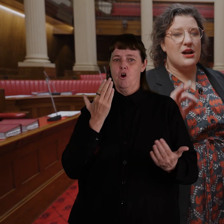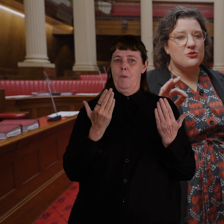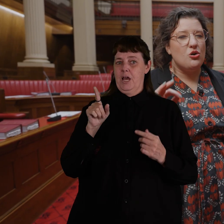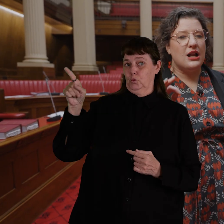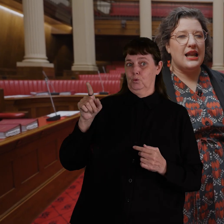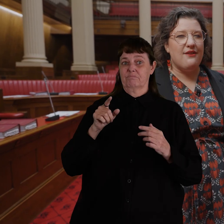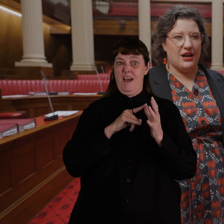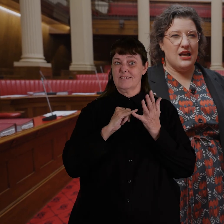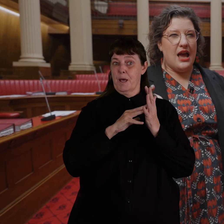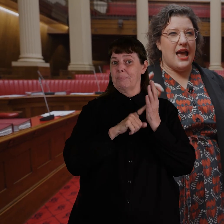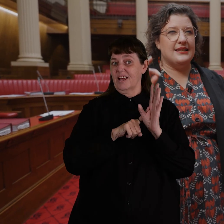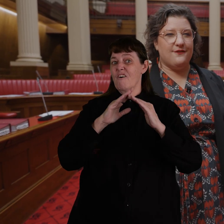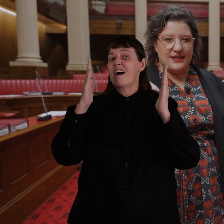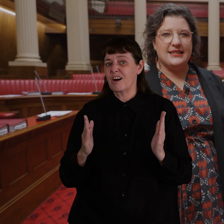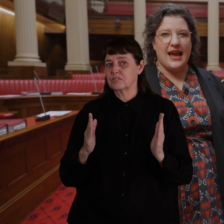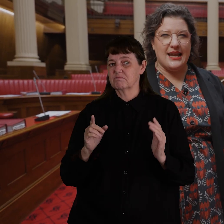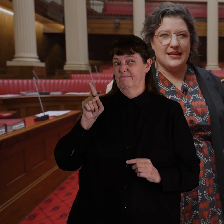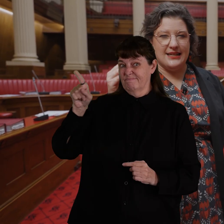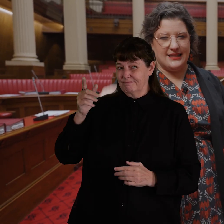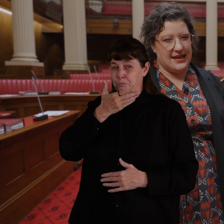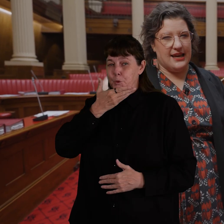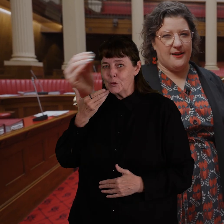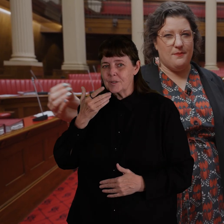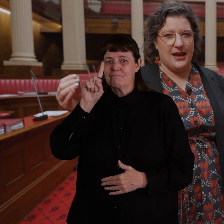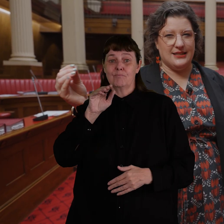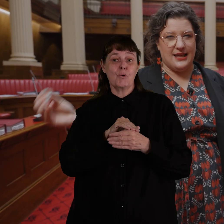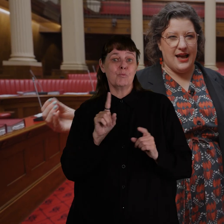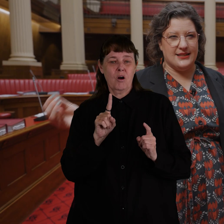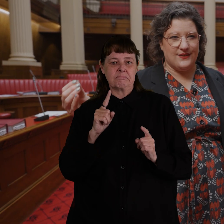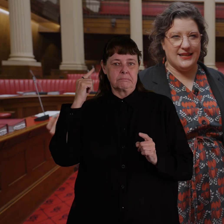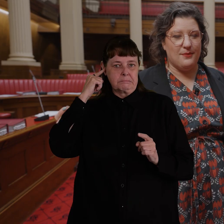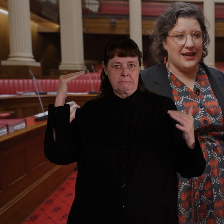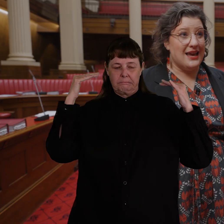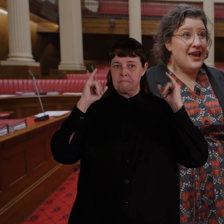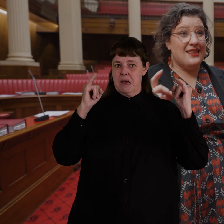was much more clever and sophisticated in its thinking compared to the House of Assembly.